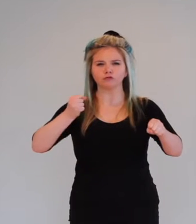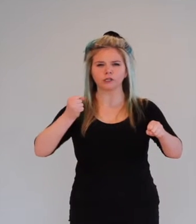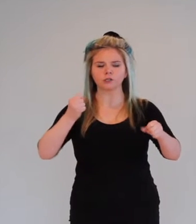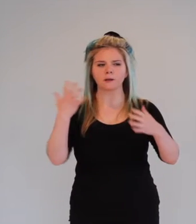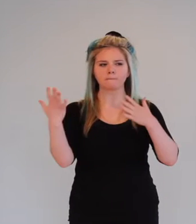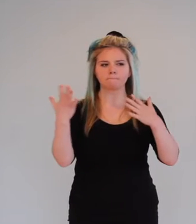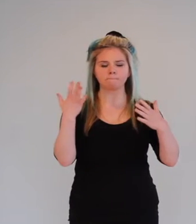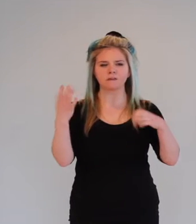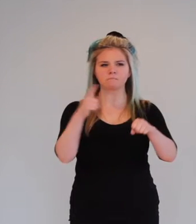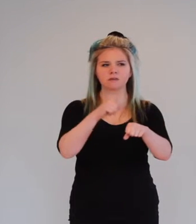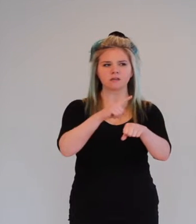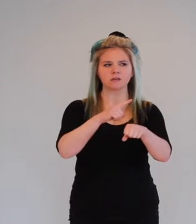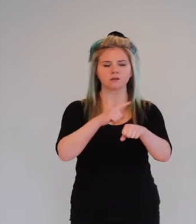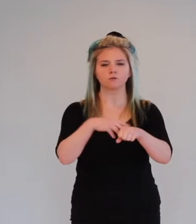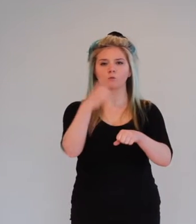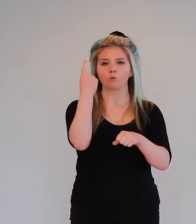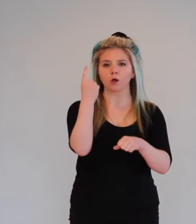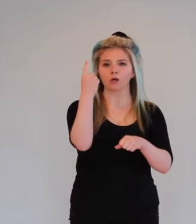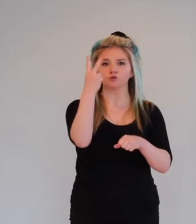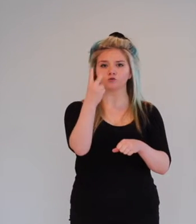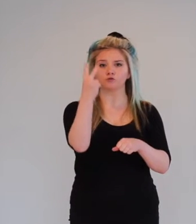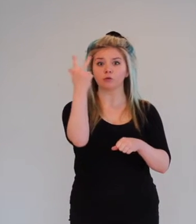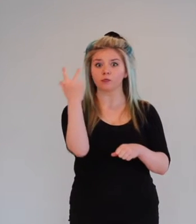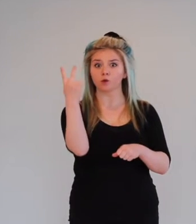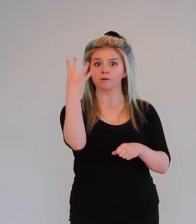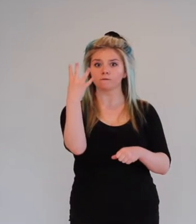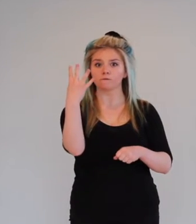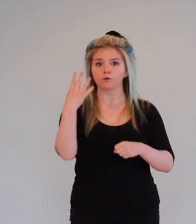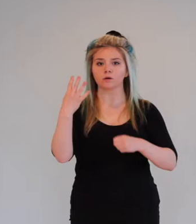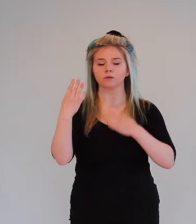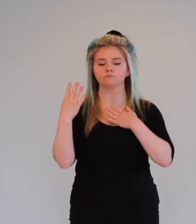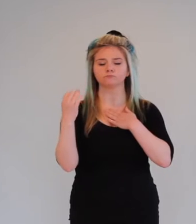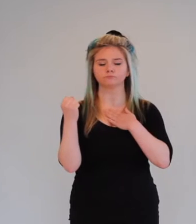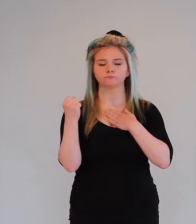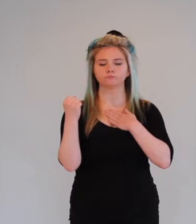three or four and releasing to that same account. We'll